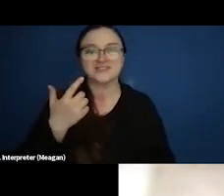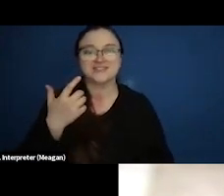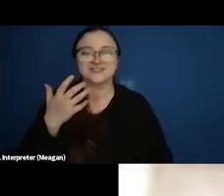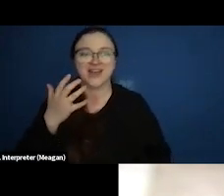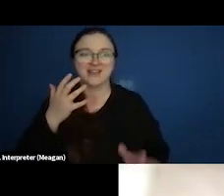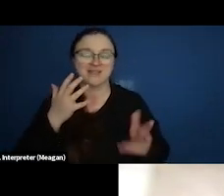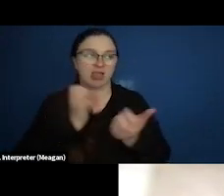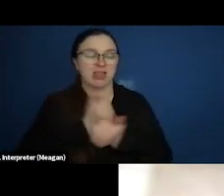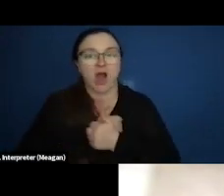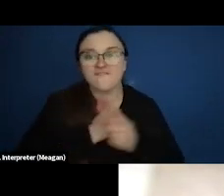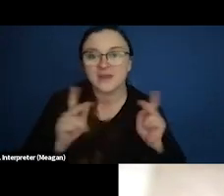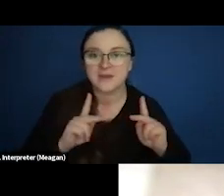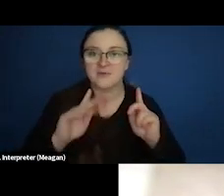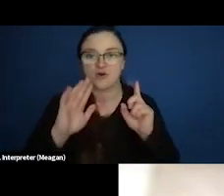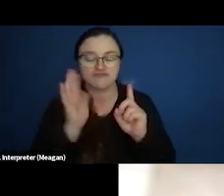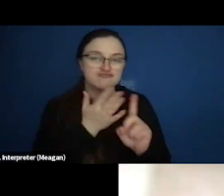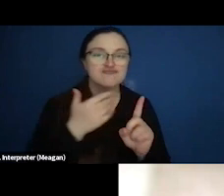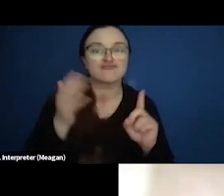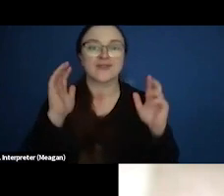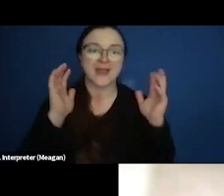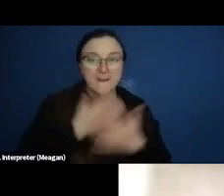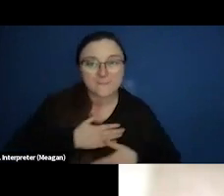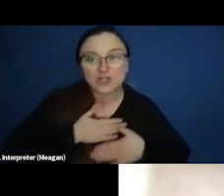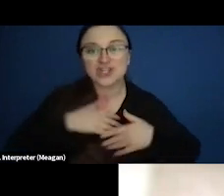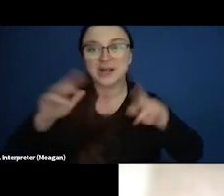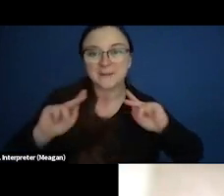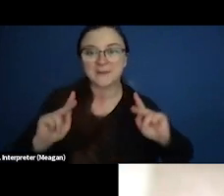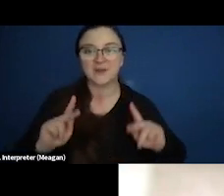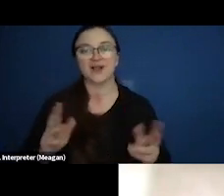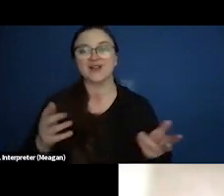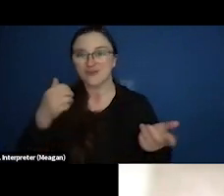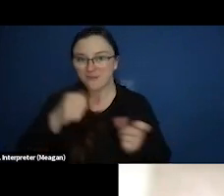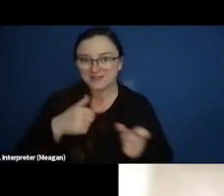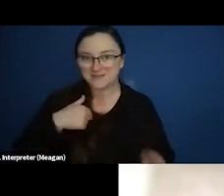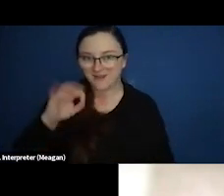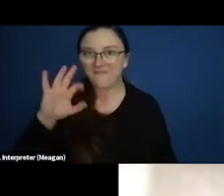and appreciating people. It kind of reminds me of that, like what you were describing,